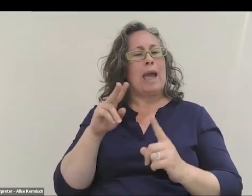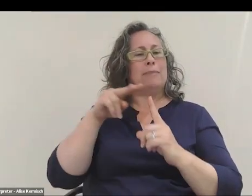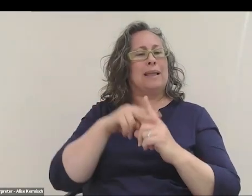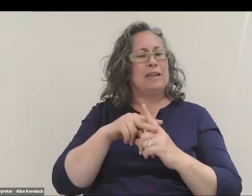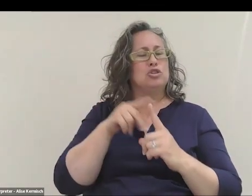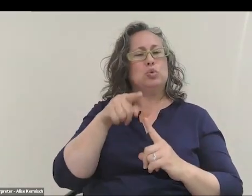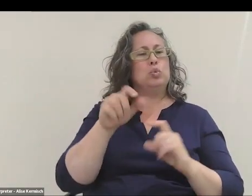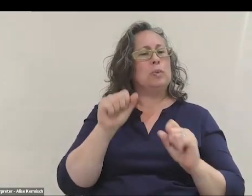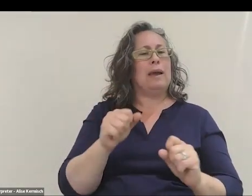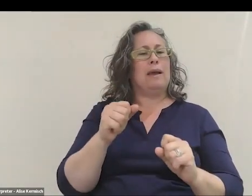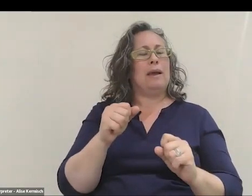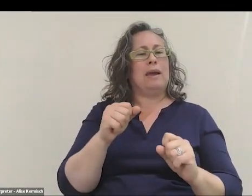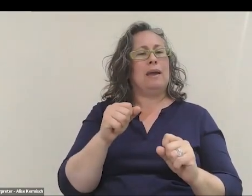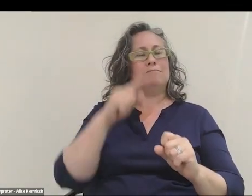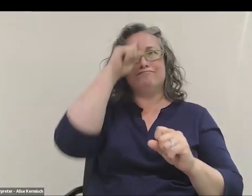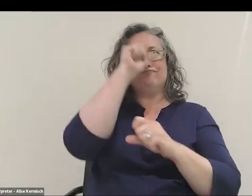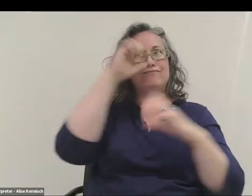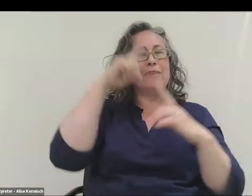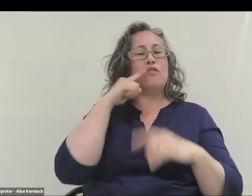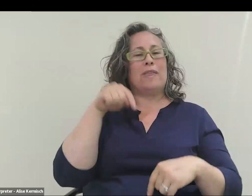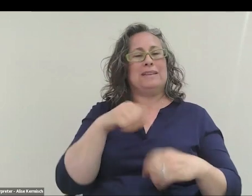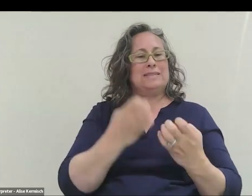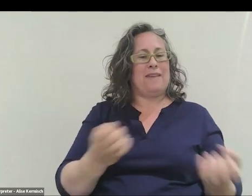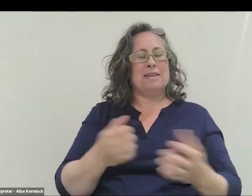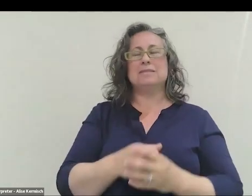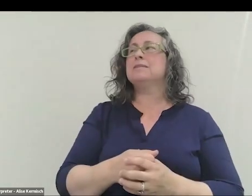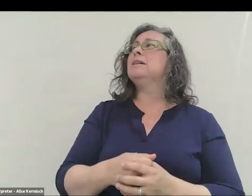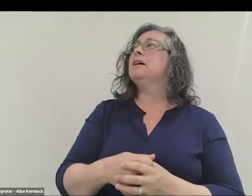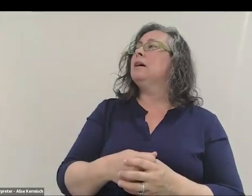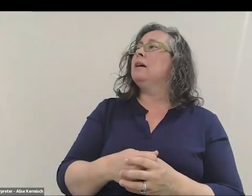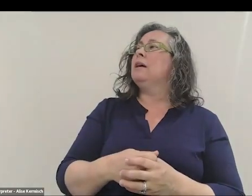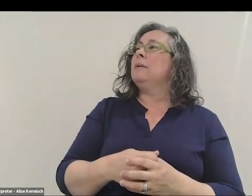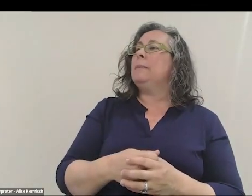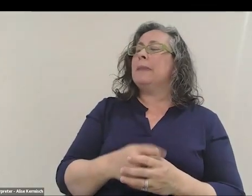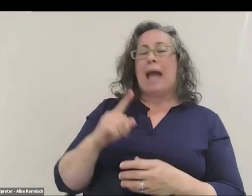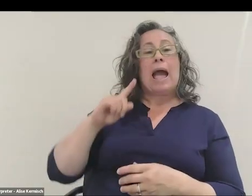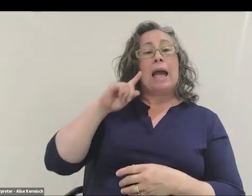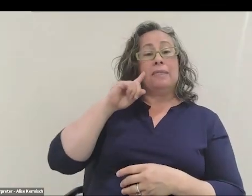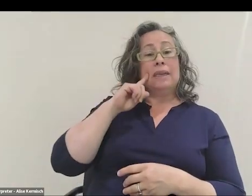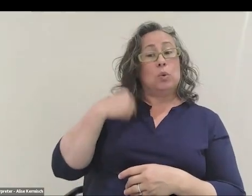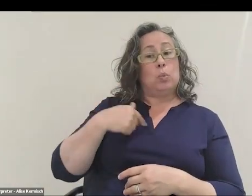for the LightSound device?" Yes, I think we've thought a lot about trying to do